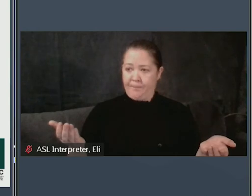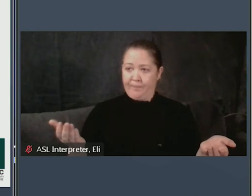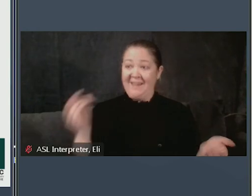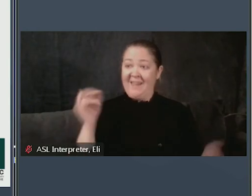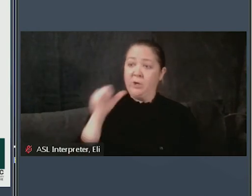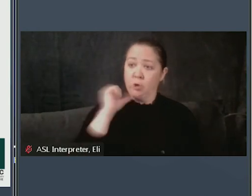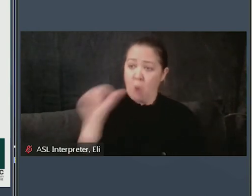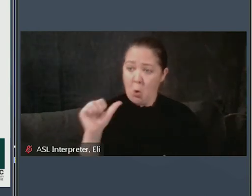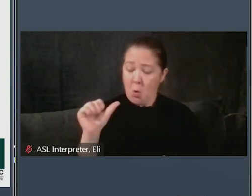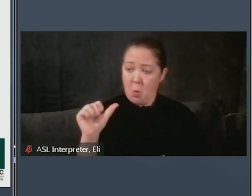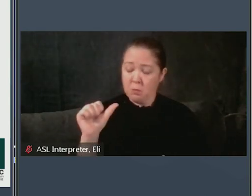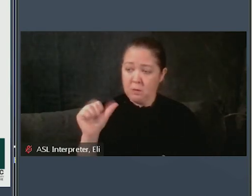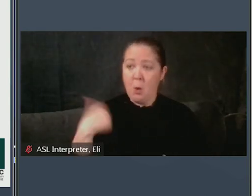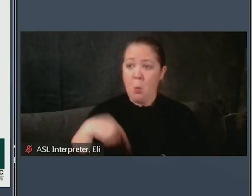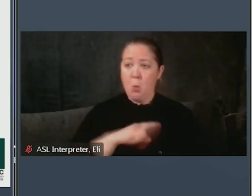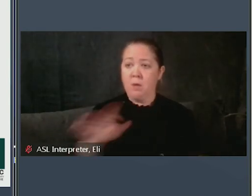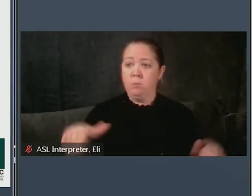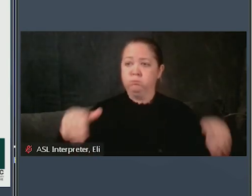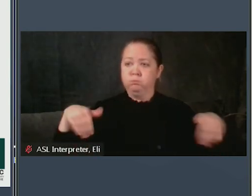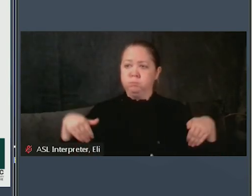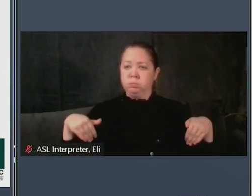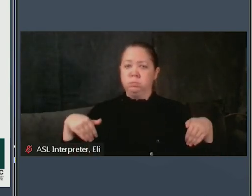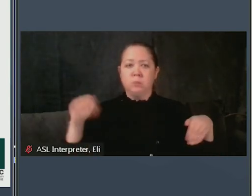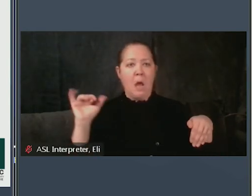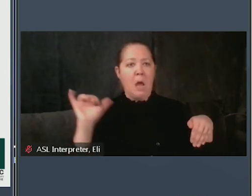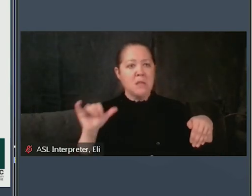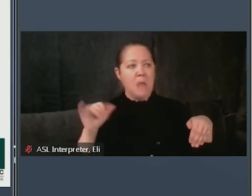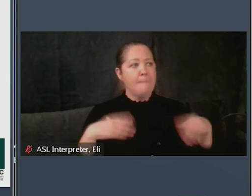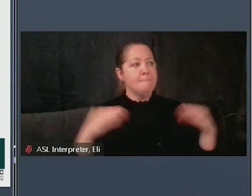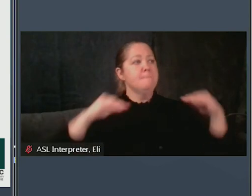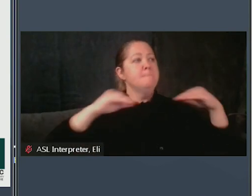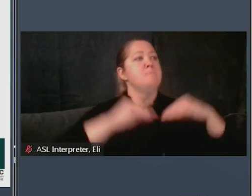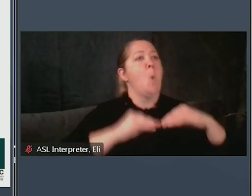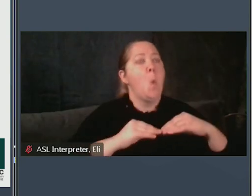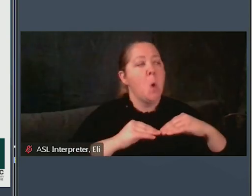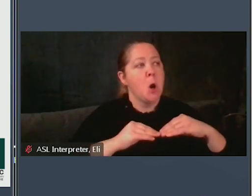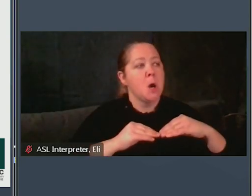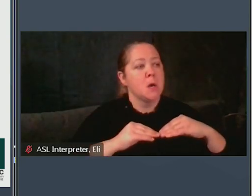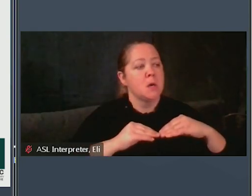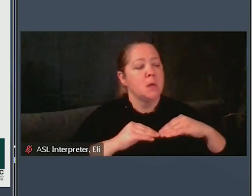furthering the disparity that exists with an underserved area.